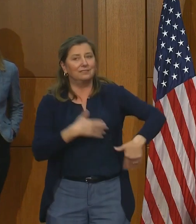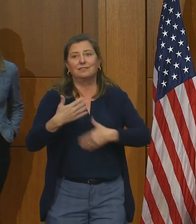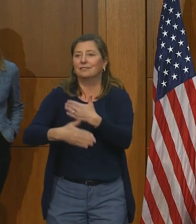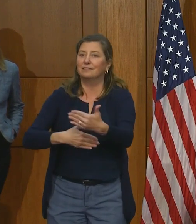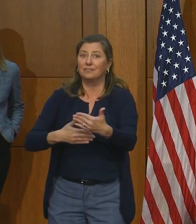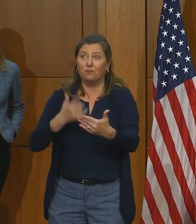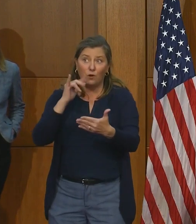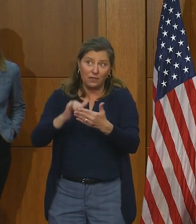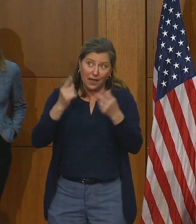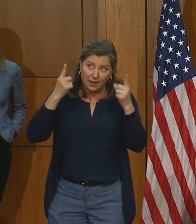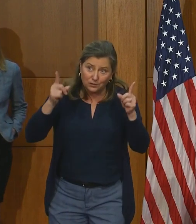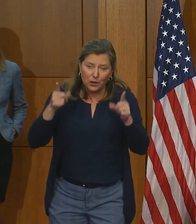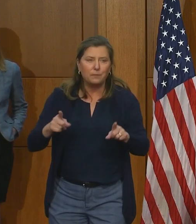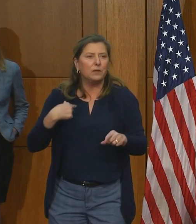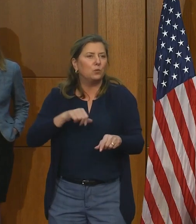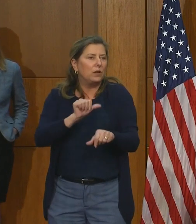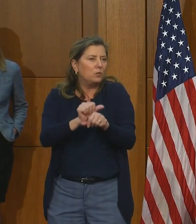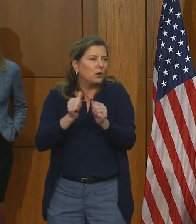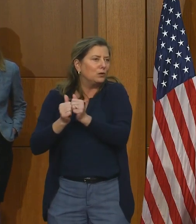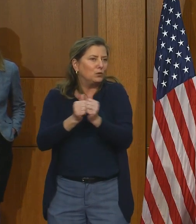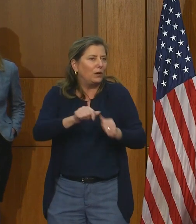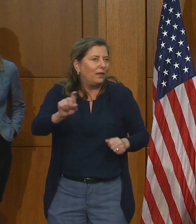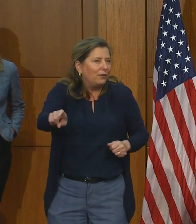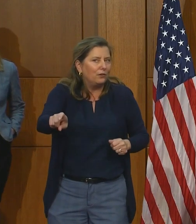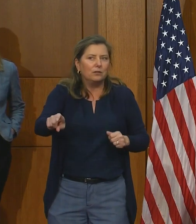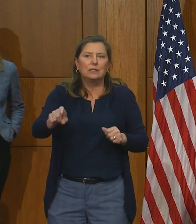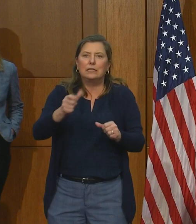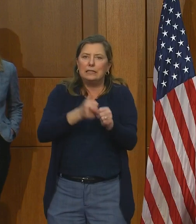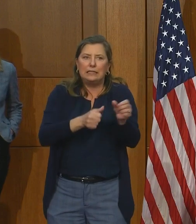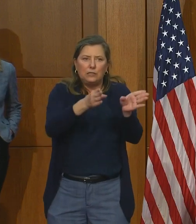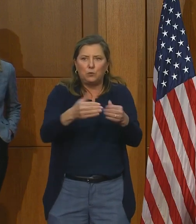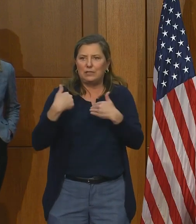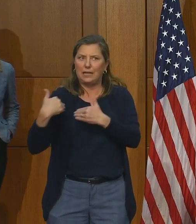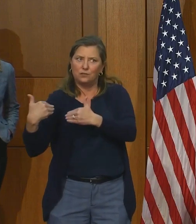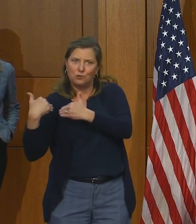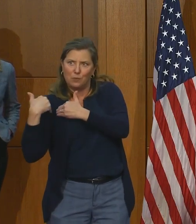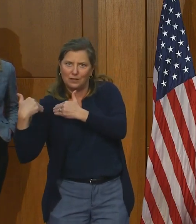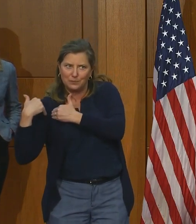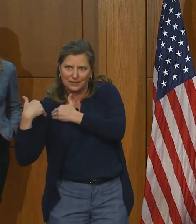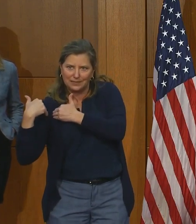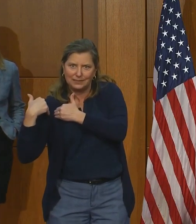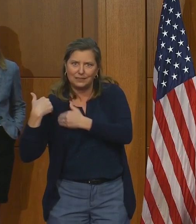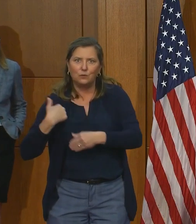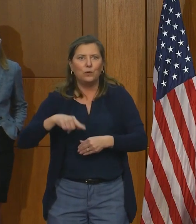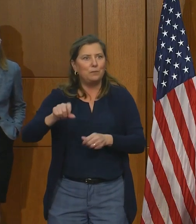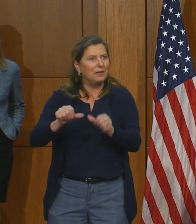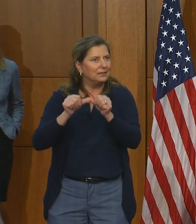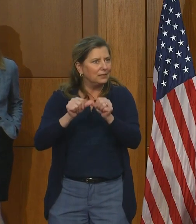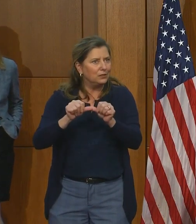AND THEN FINALLY PUT THIS HEALTHCARE ISSUE BEHIND THIS.